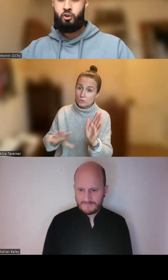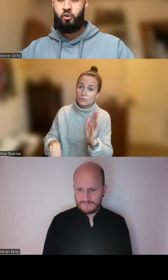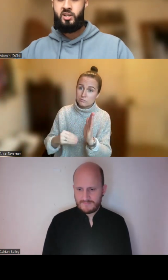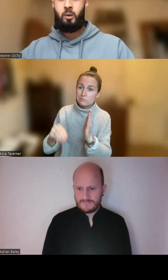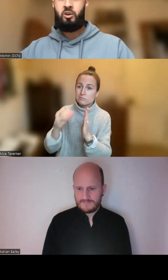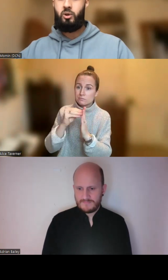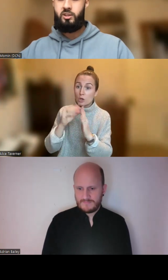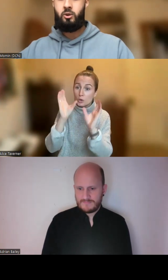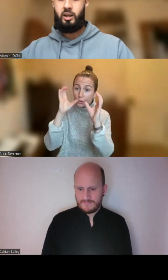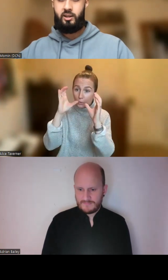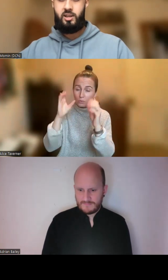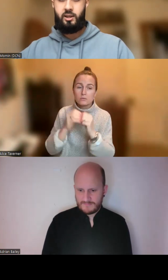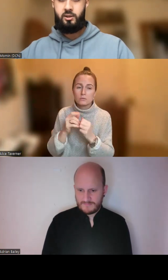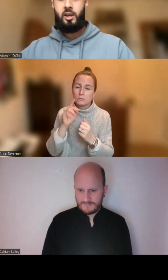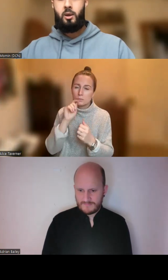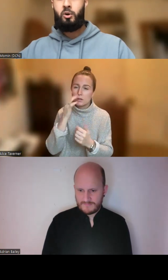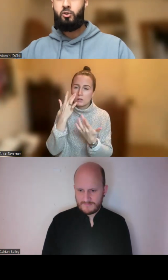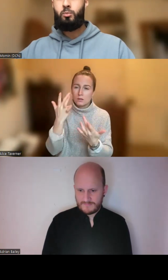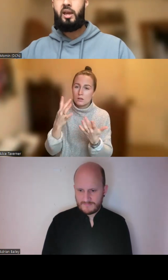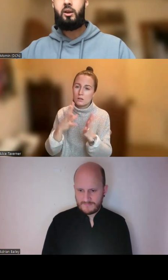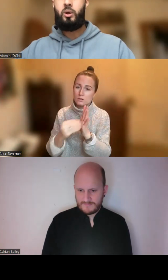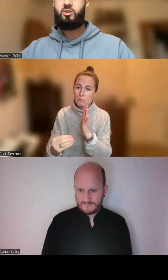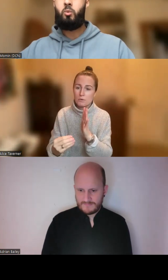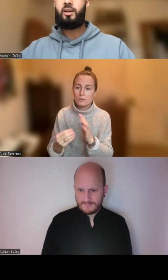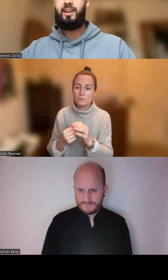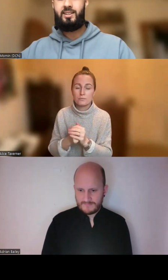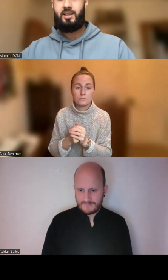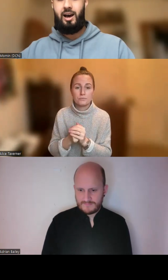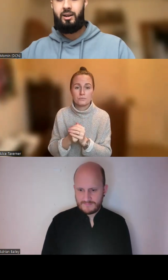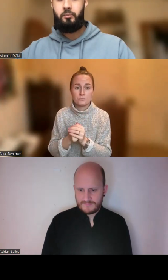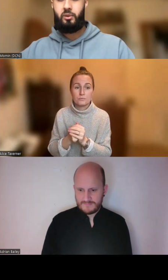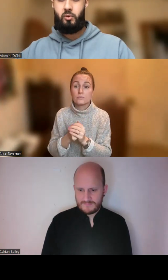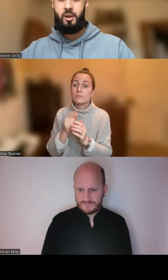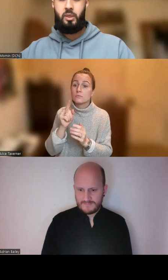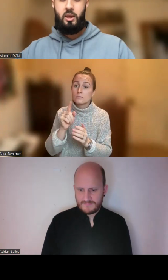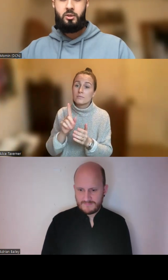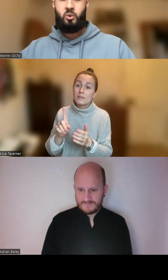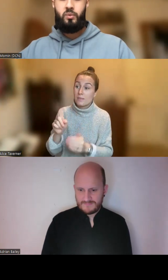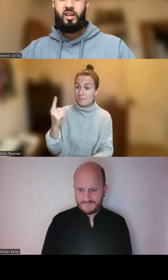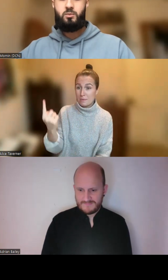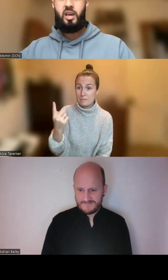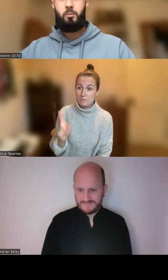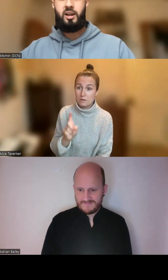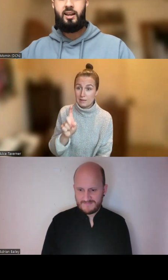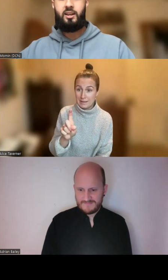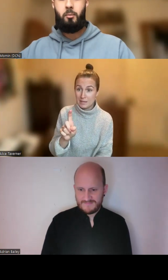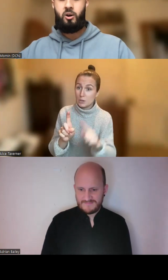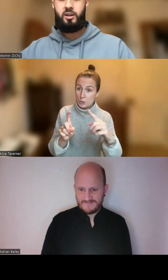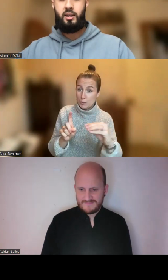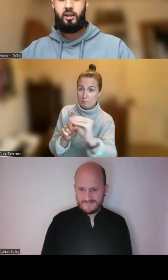I'll show you an example of what this will look like in a second. You'll pay when someone clicks the ad. That's pay-per-click marketing.